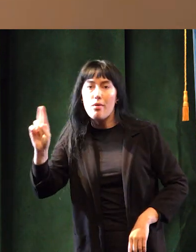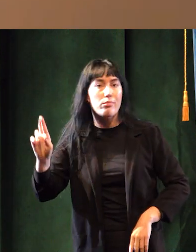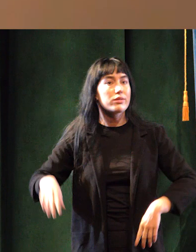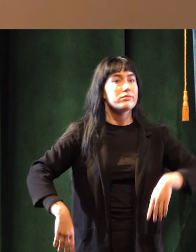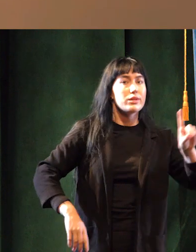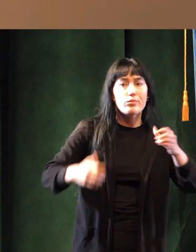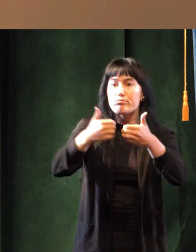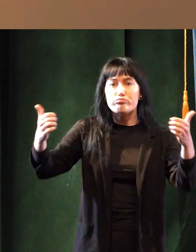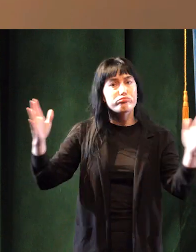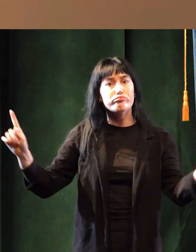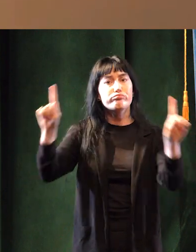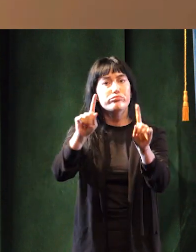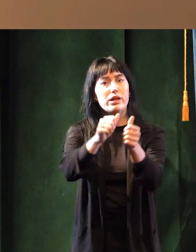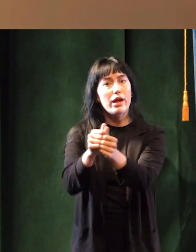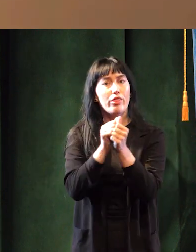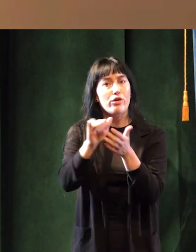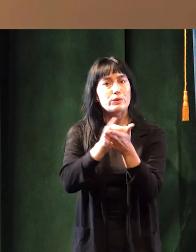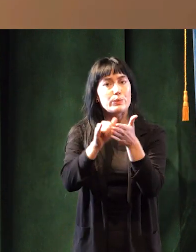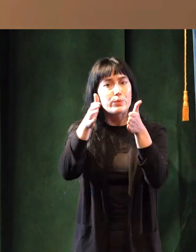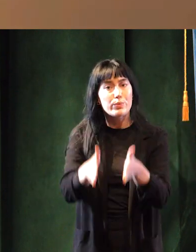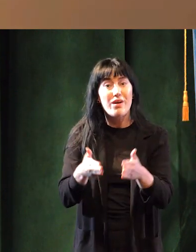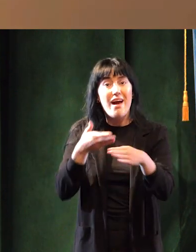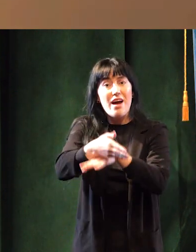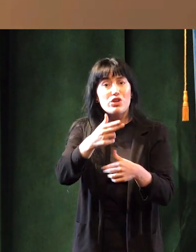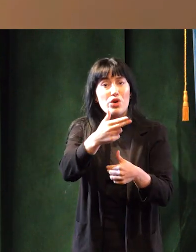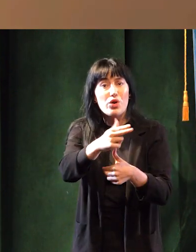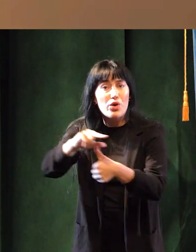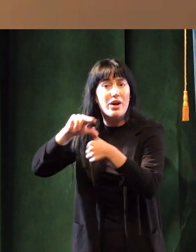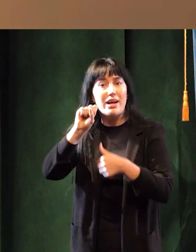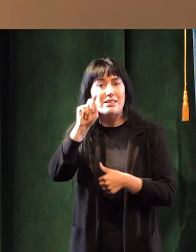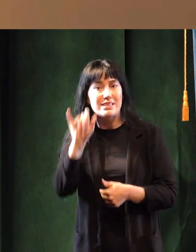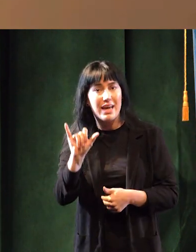in his New Yorkers after sandy I walked the streets and beaches New York City